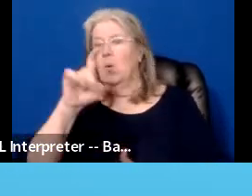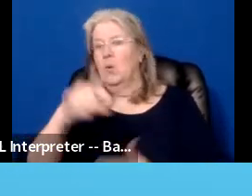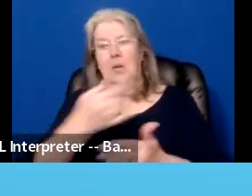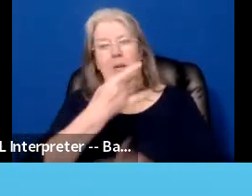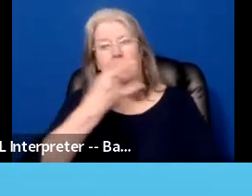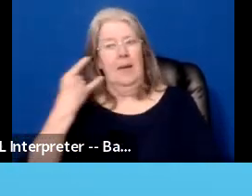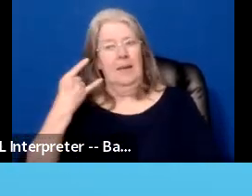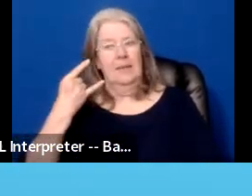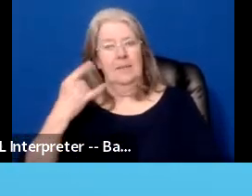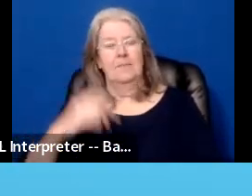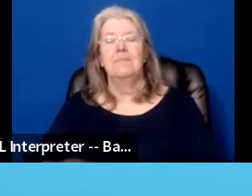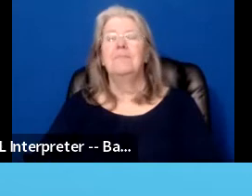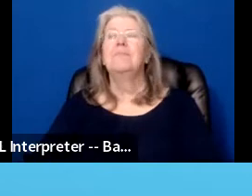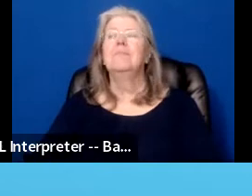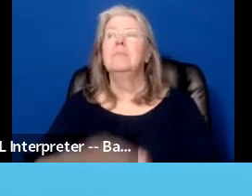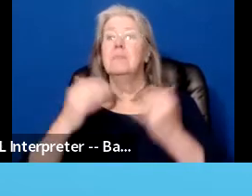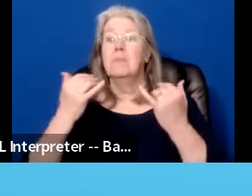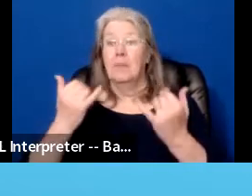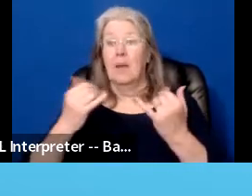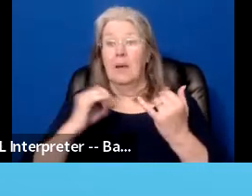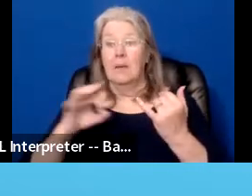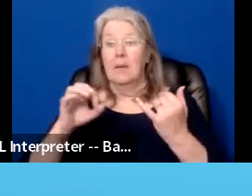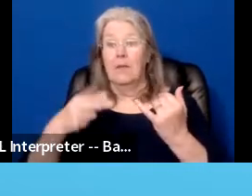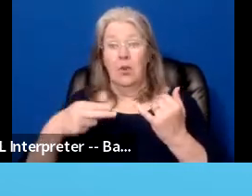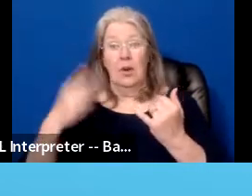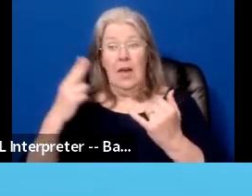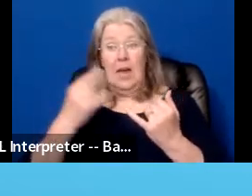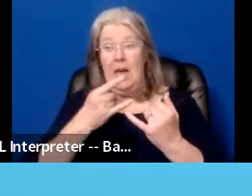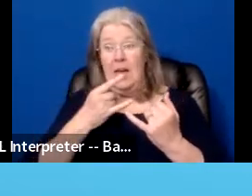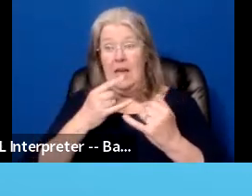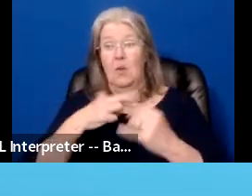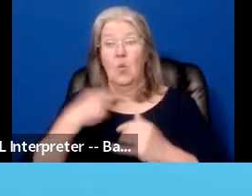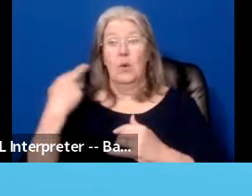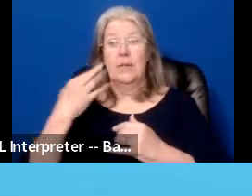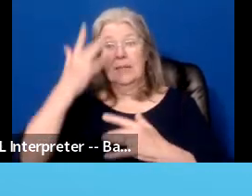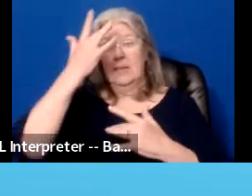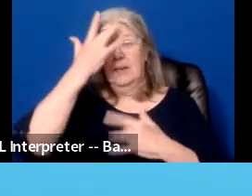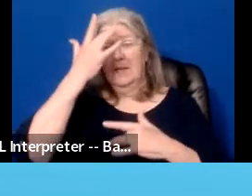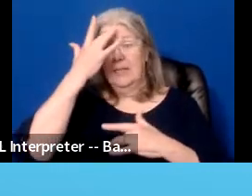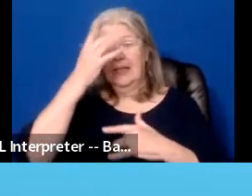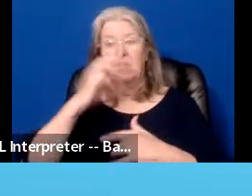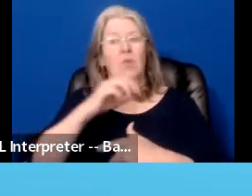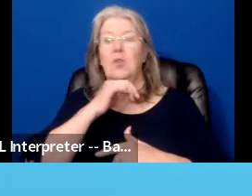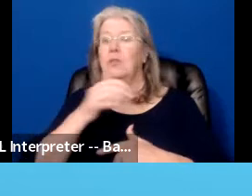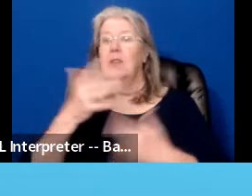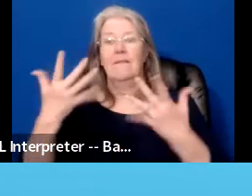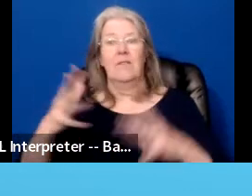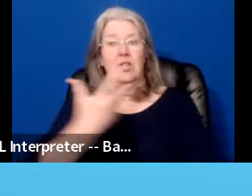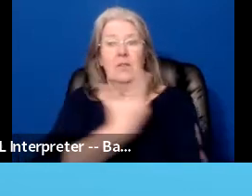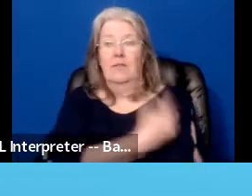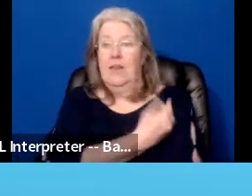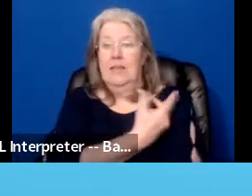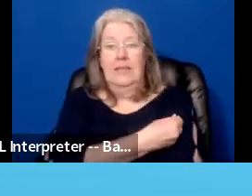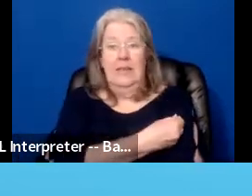Now, if you are at high risk of disease or haven't gotten your full vaccination series,